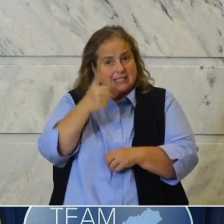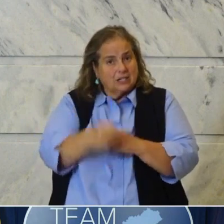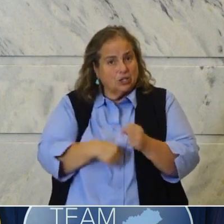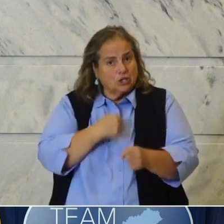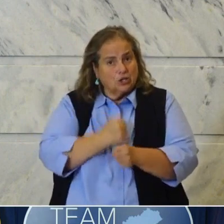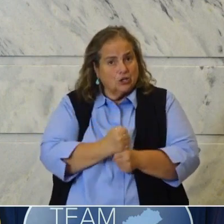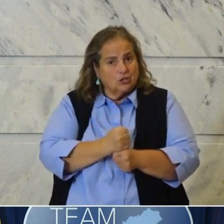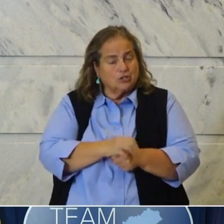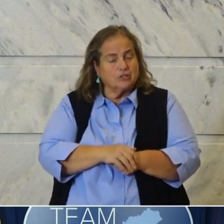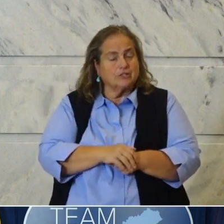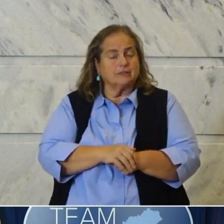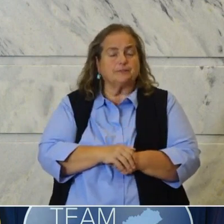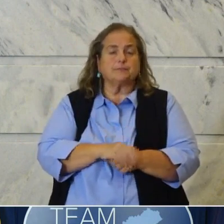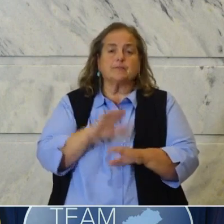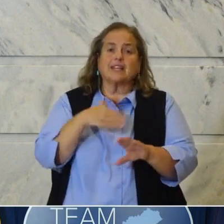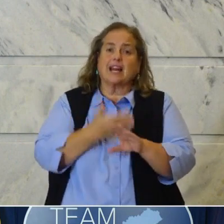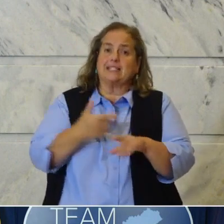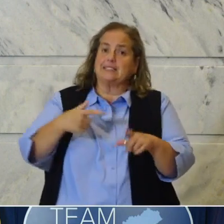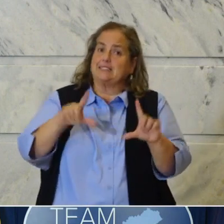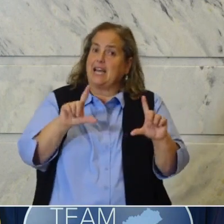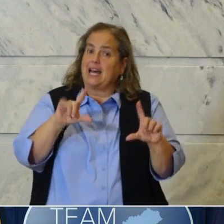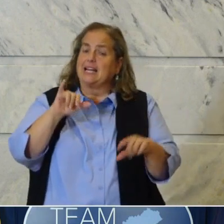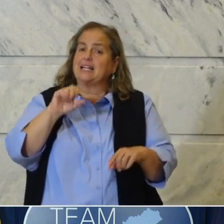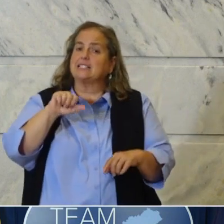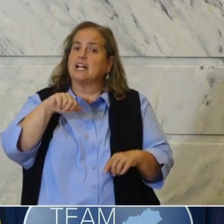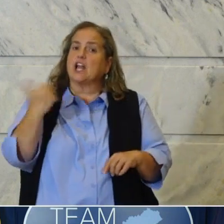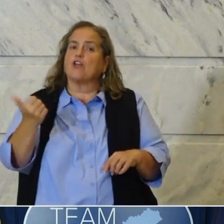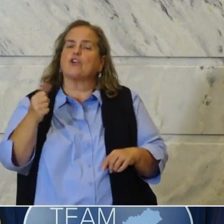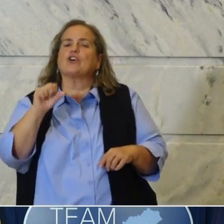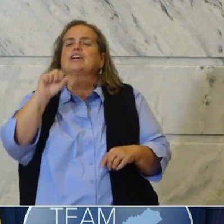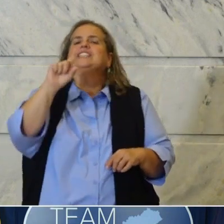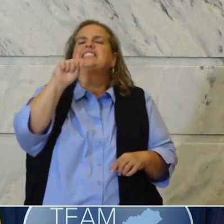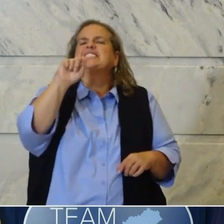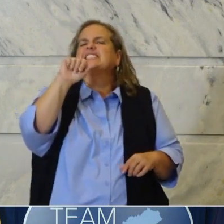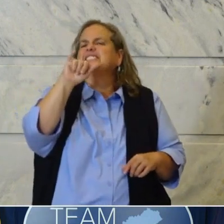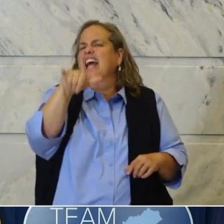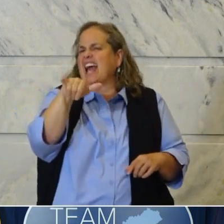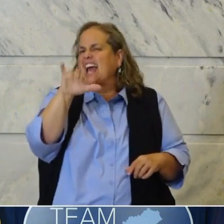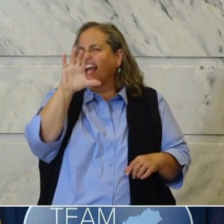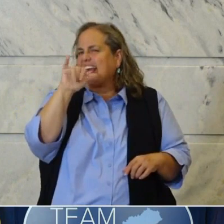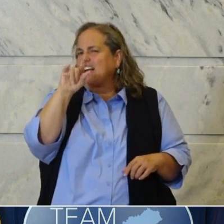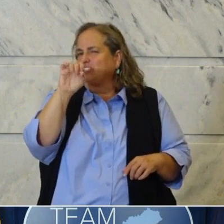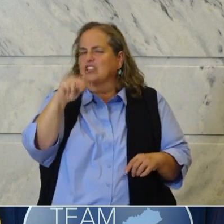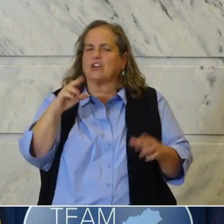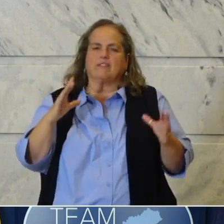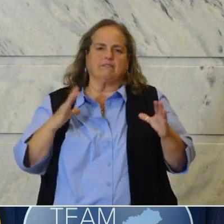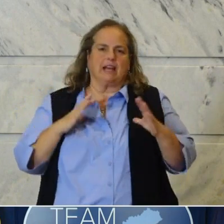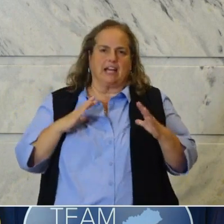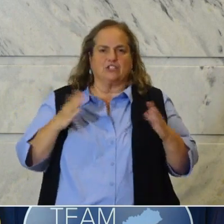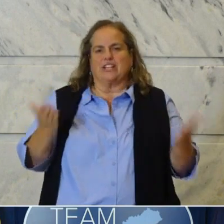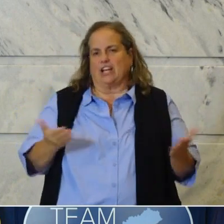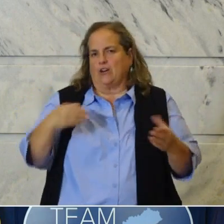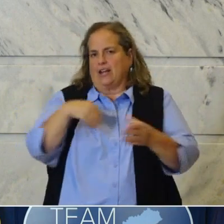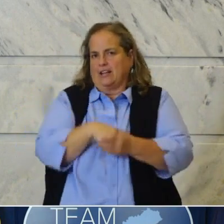next one is another staycation or vacation in Kentucky. Quick overnight.